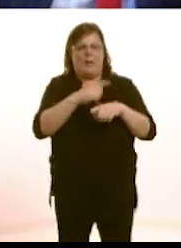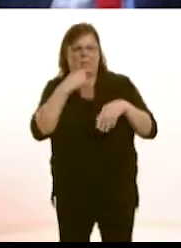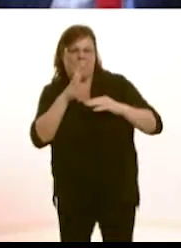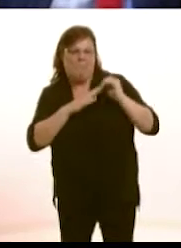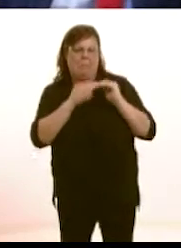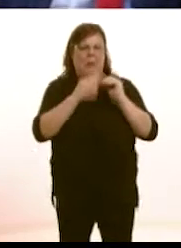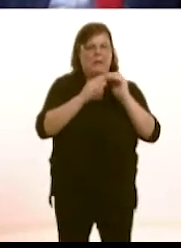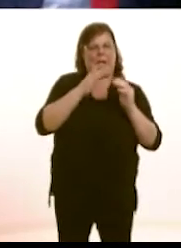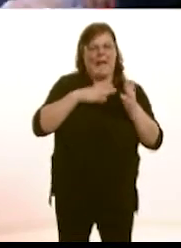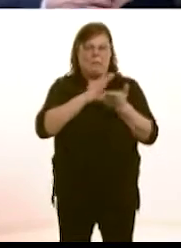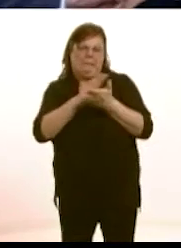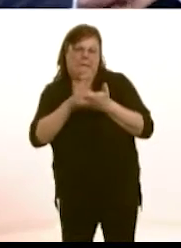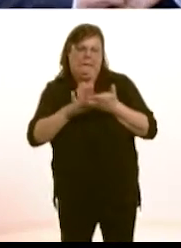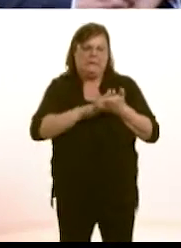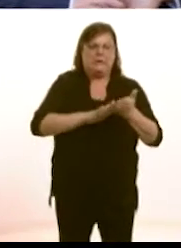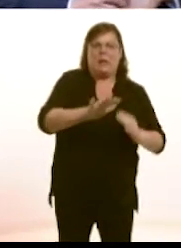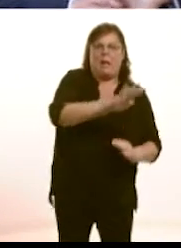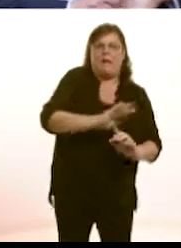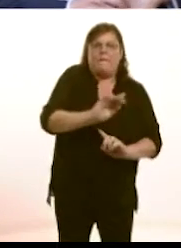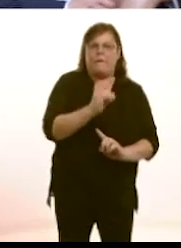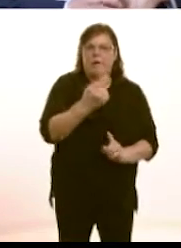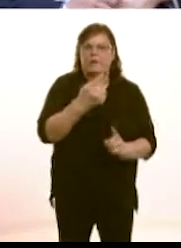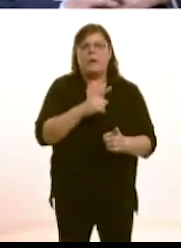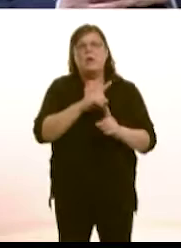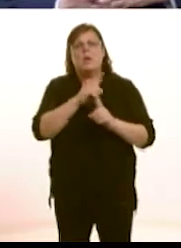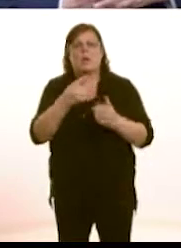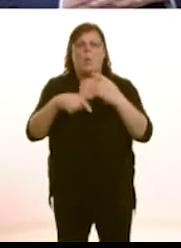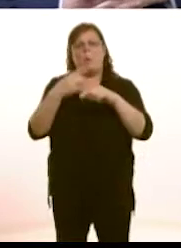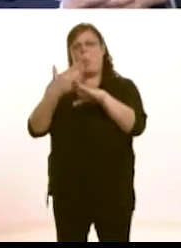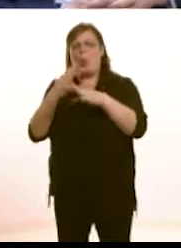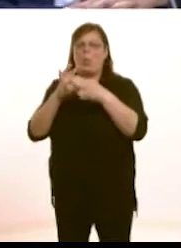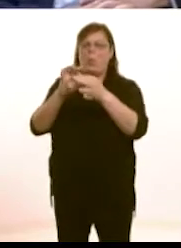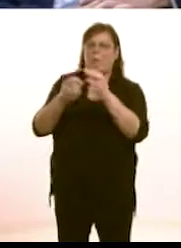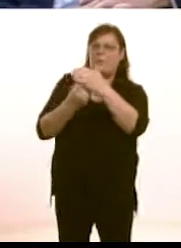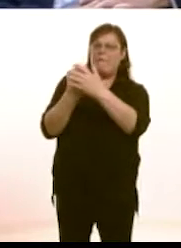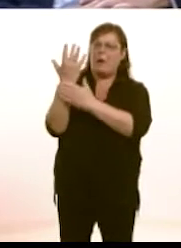We will look to work with developers, of course, in order to make sure that land is made available in the future.